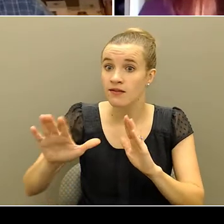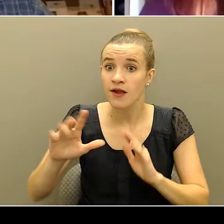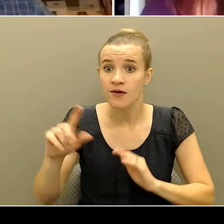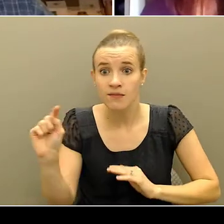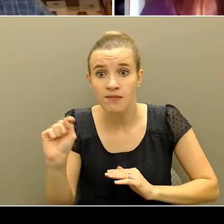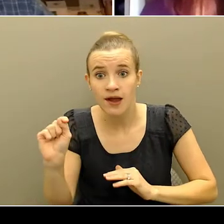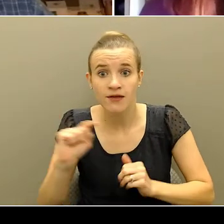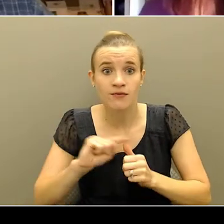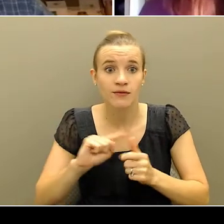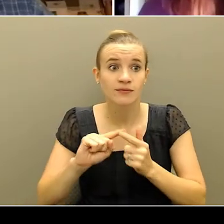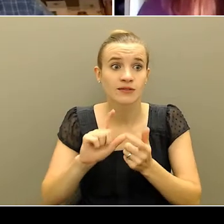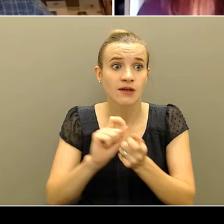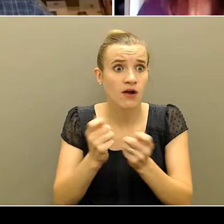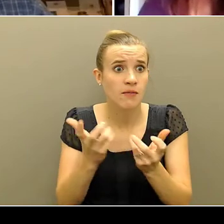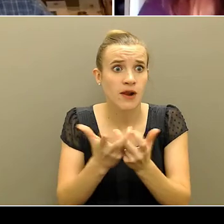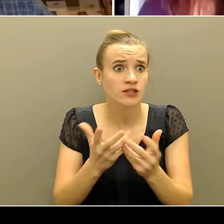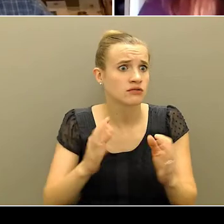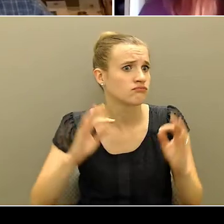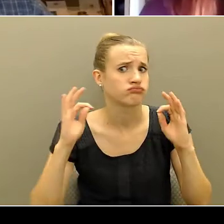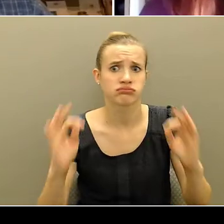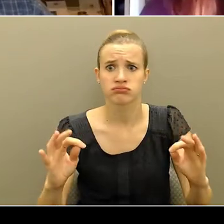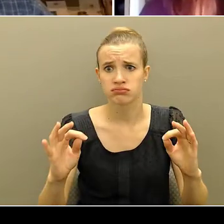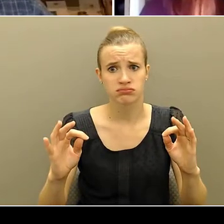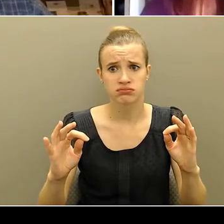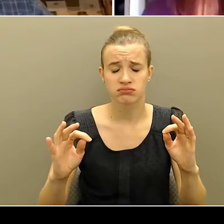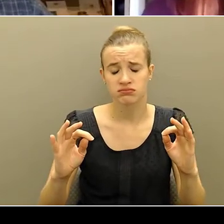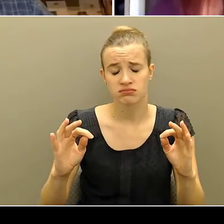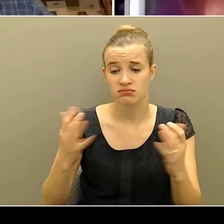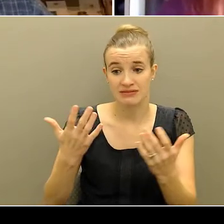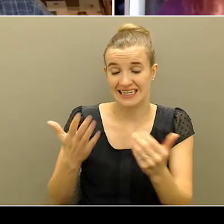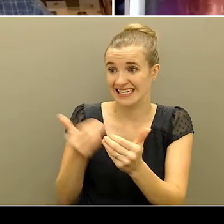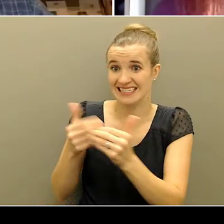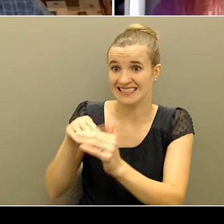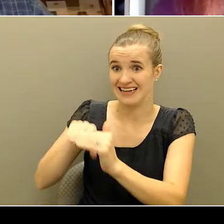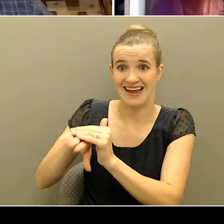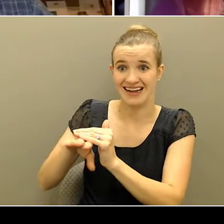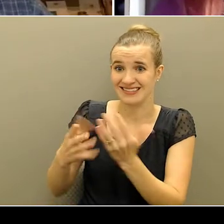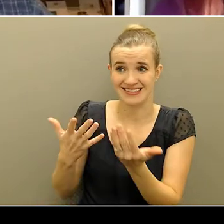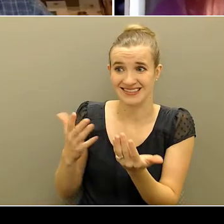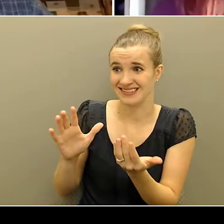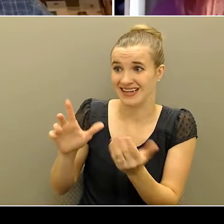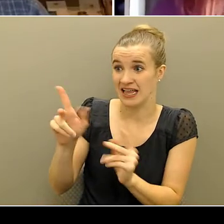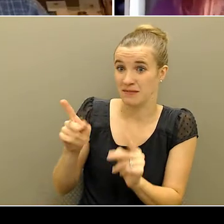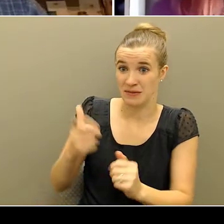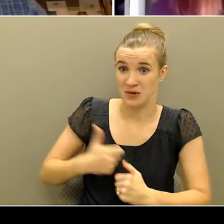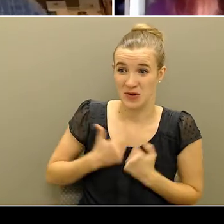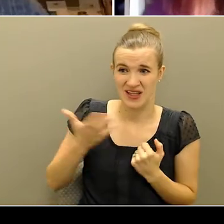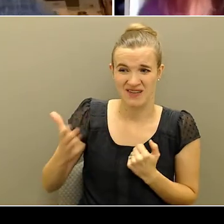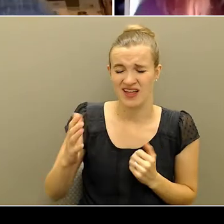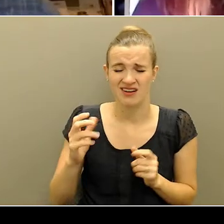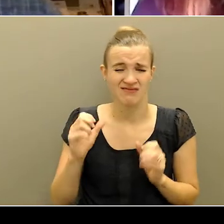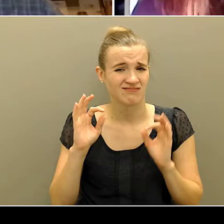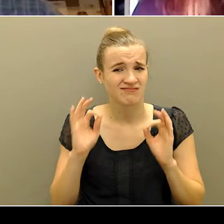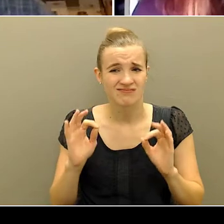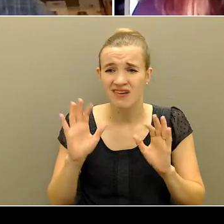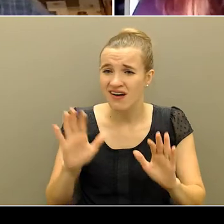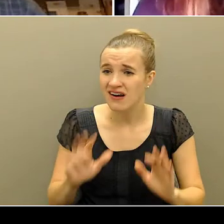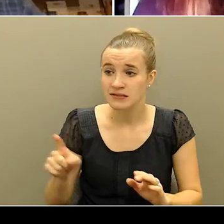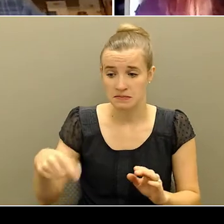willing to, you know, be inclusive. I mean, I think that is like the inclusive capital of the world pretty much. Where they have, you know, some of the basic